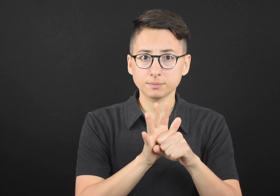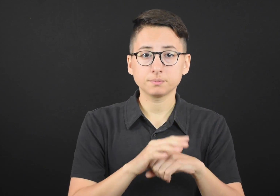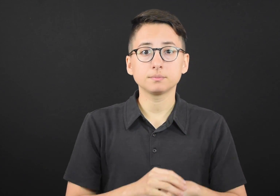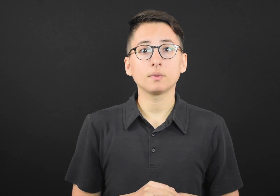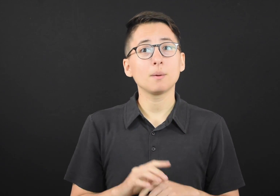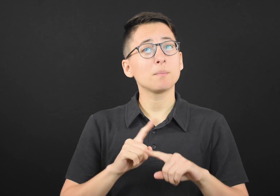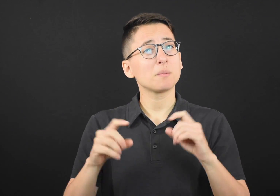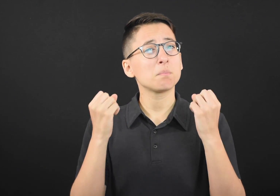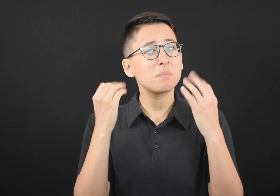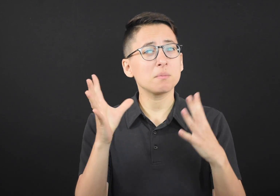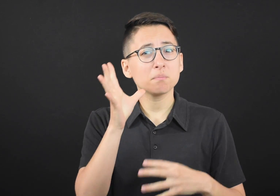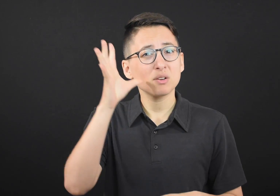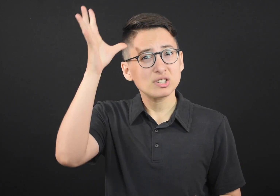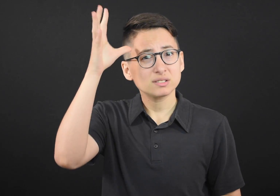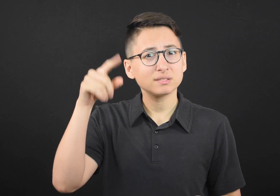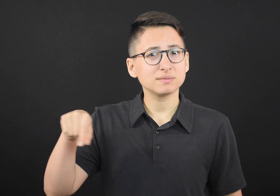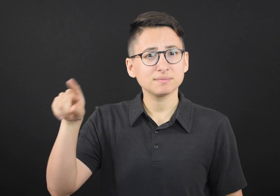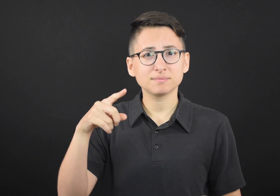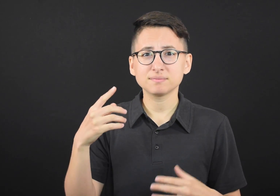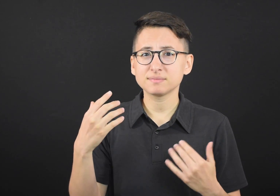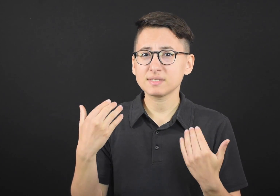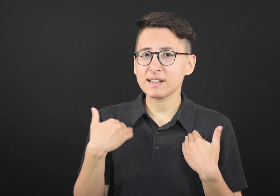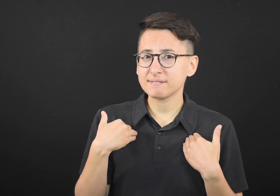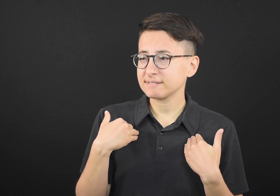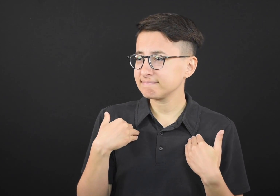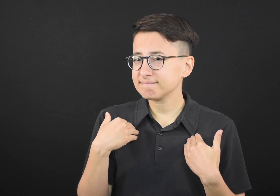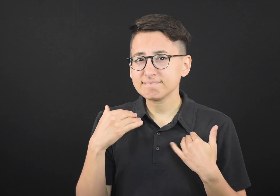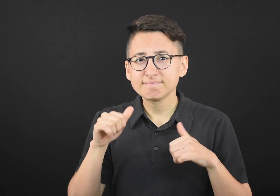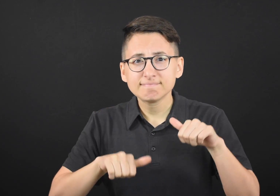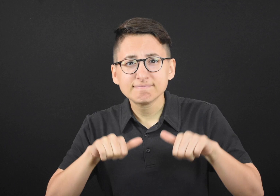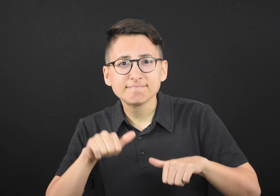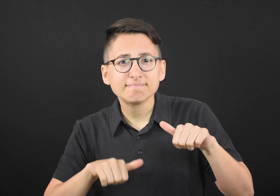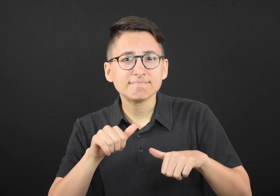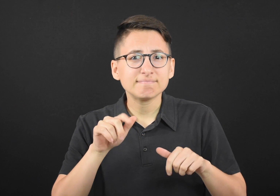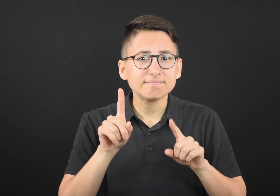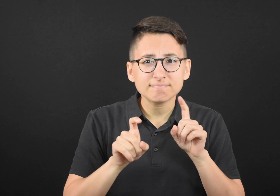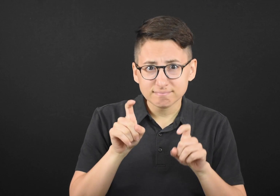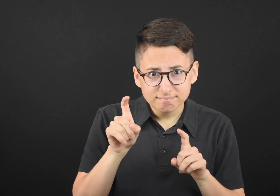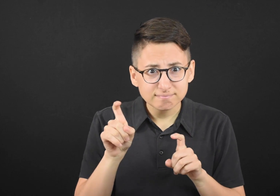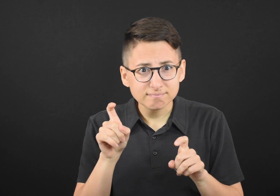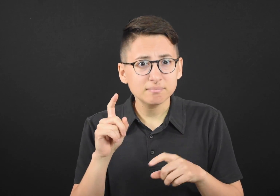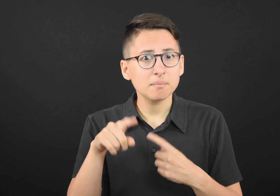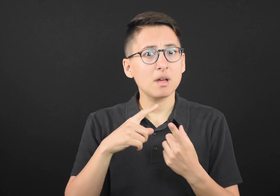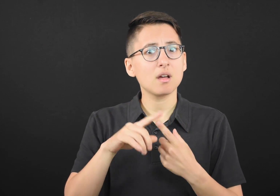have questions or feel uncertain about getting their child vaccinated.